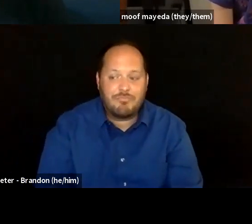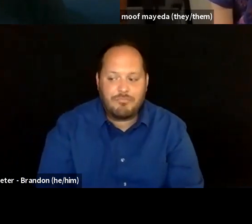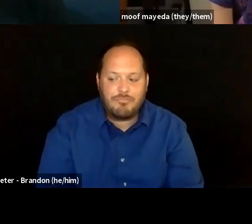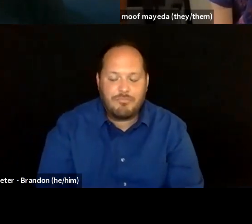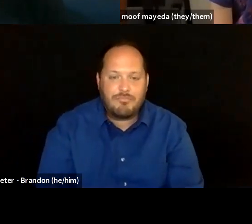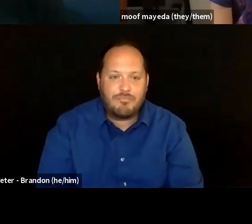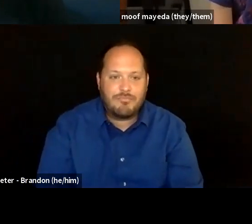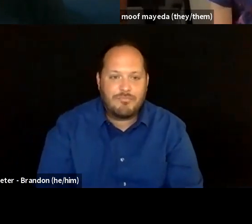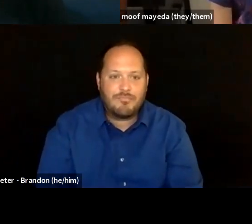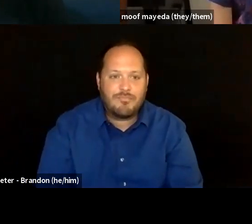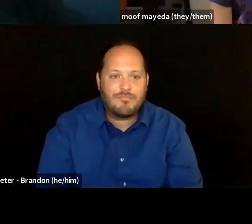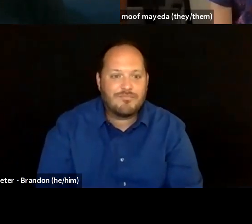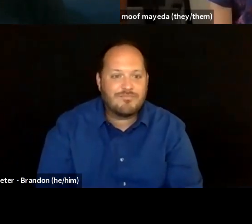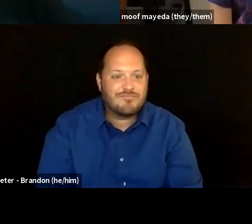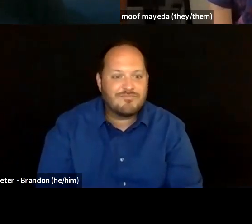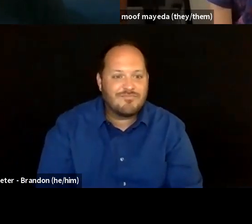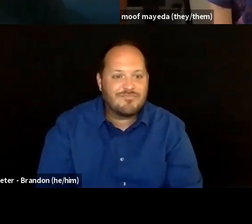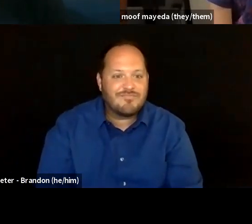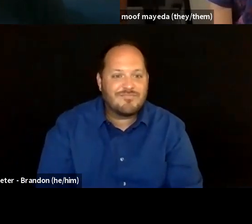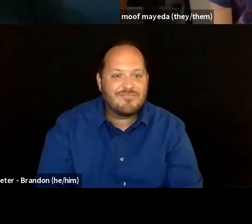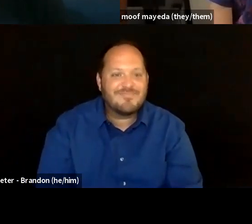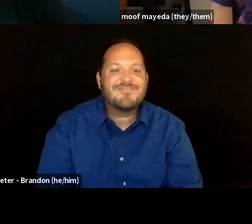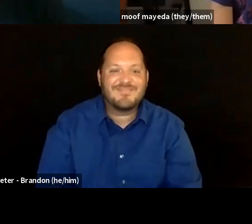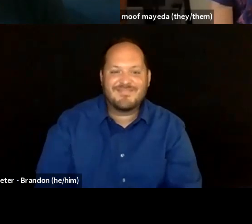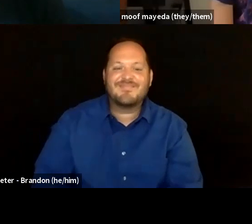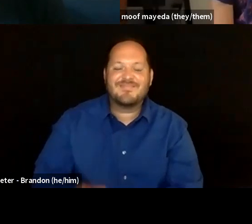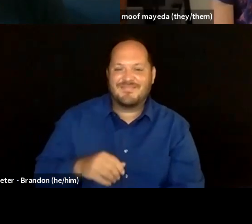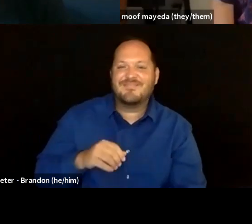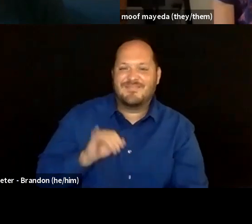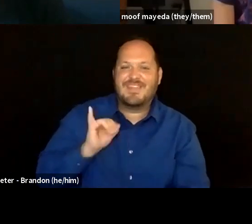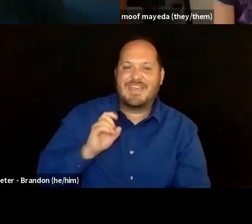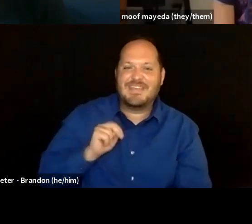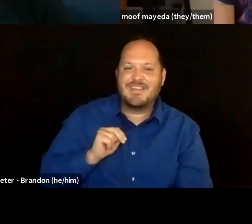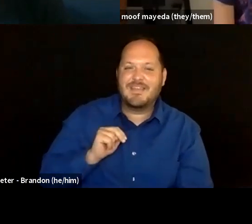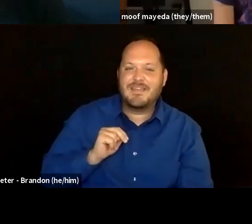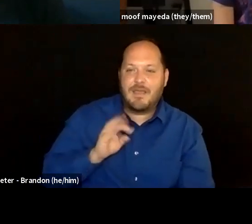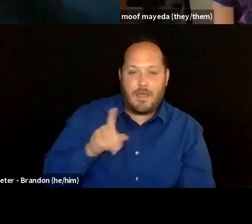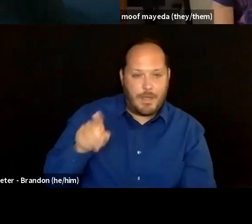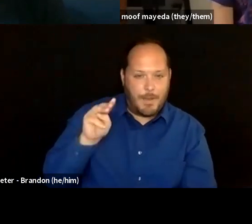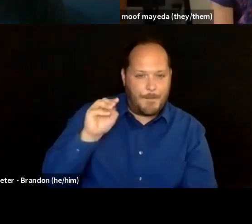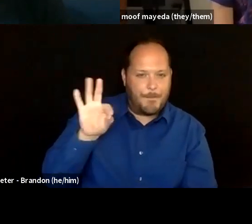departments, and moving that money into Black communities.